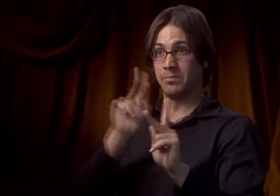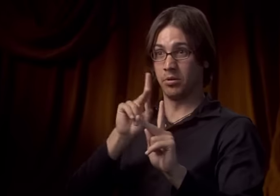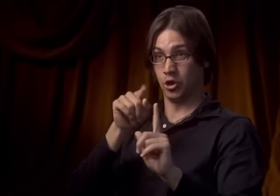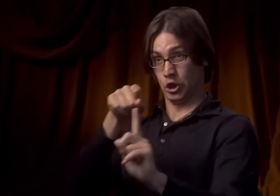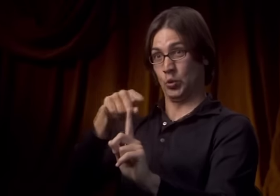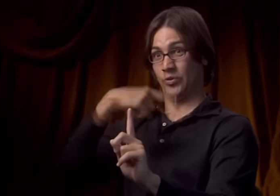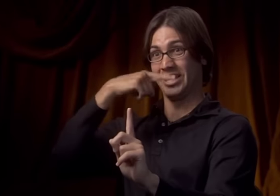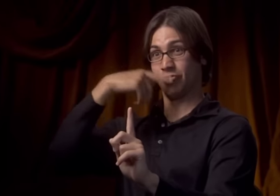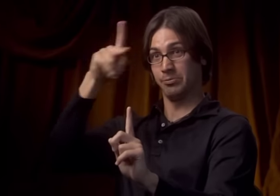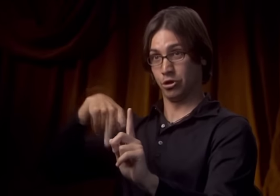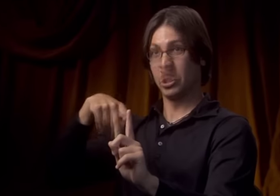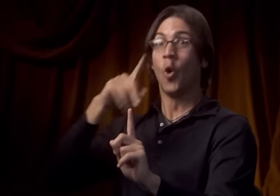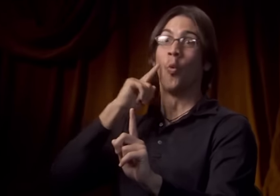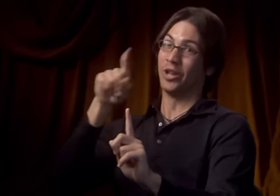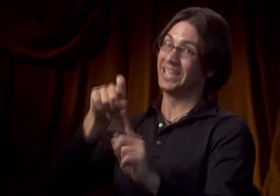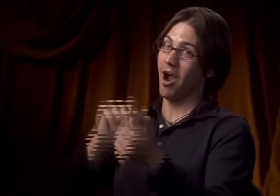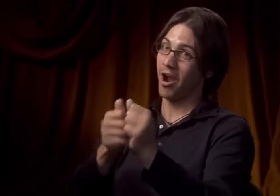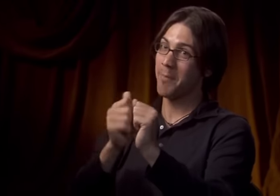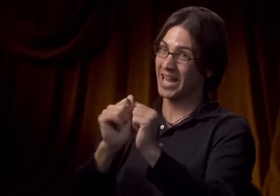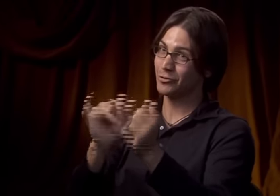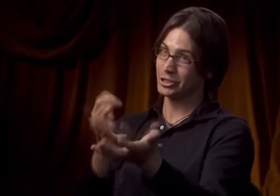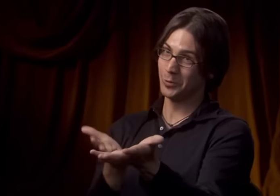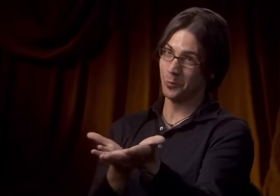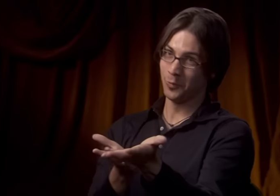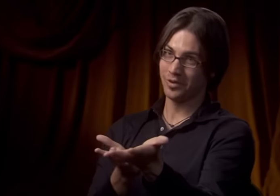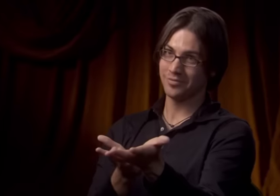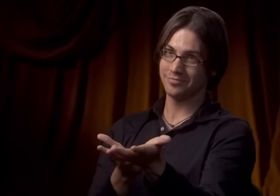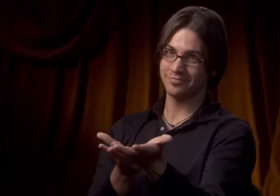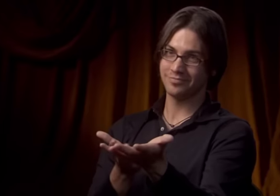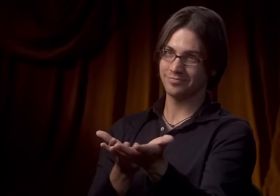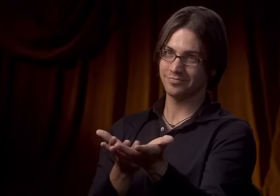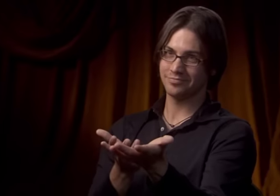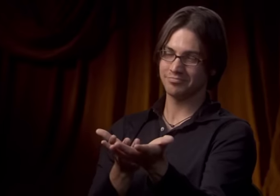and it would be full of deaf people, then you would need the accommodation, too.